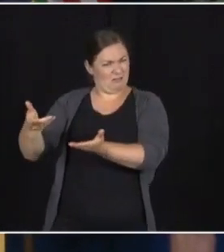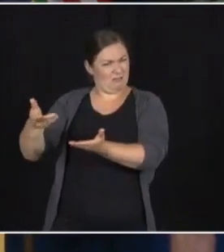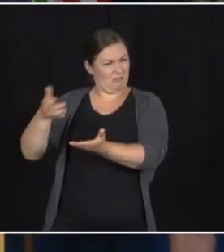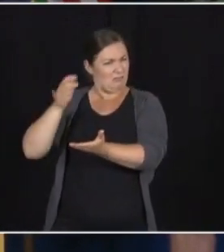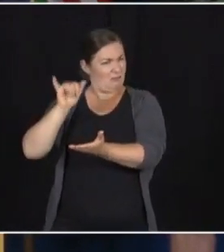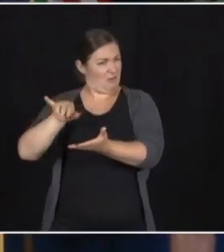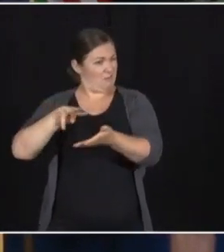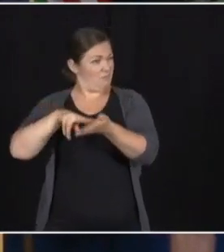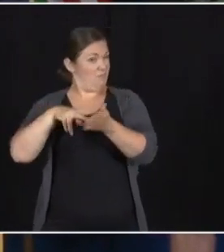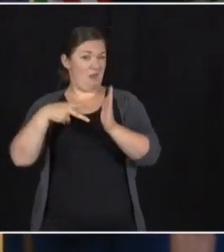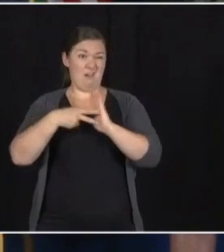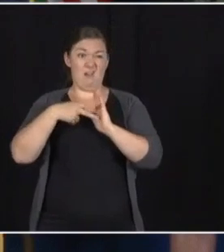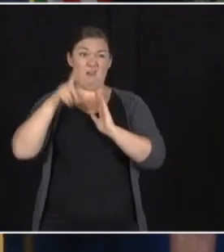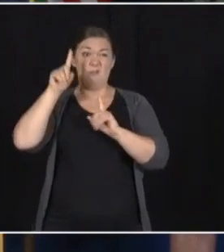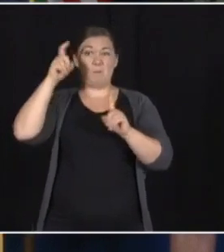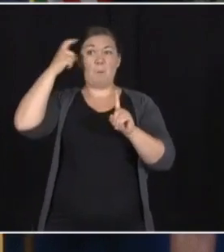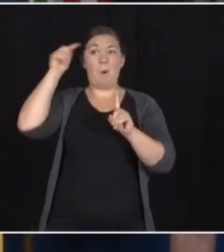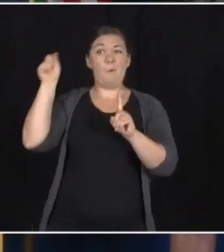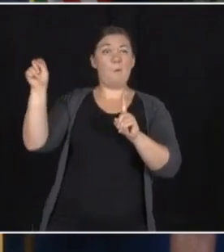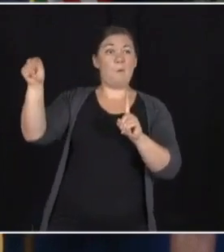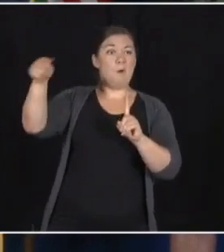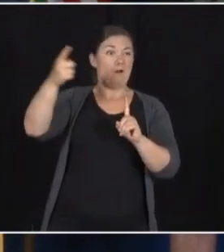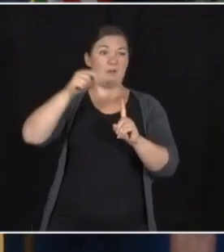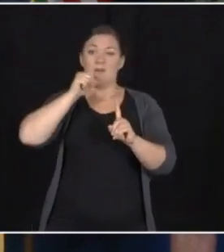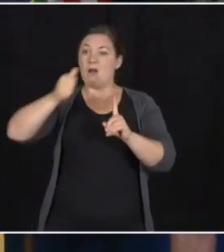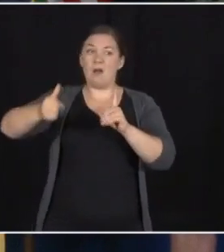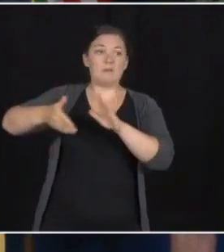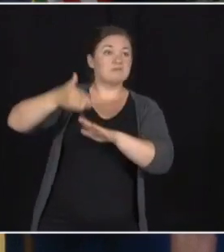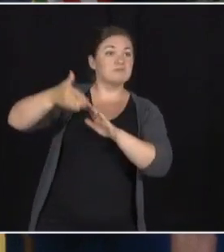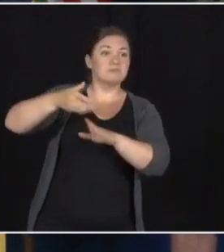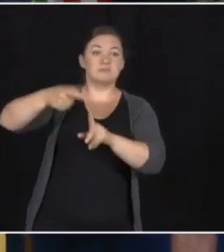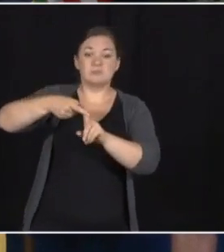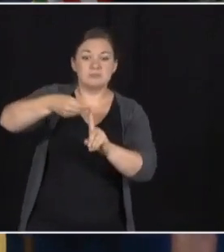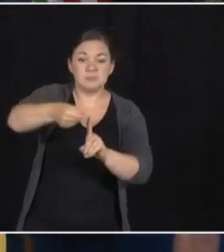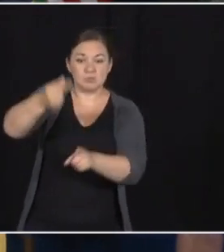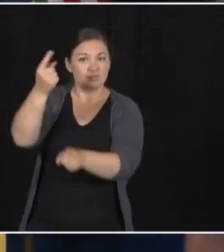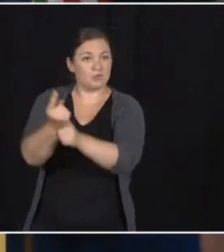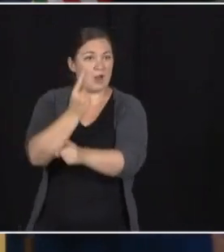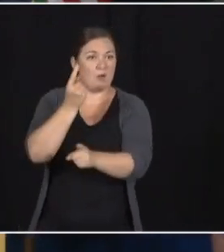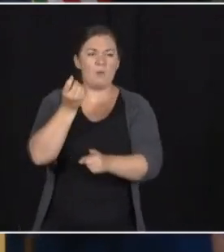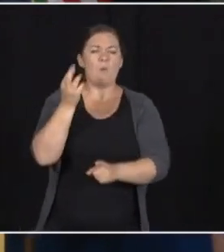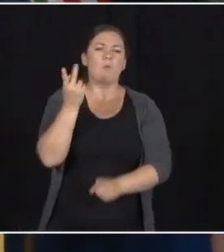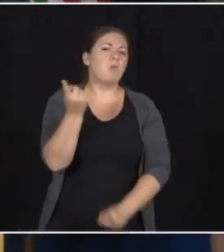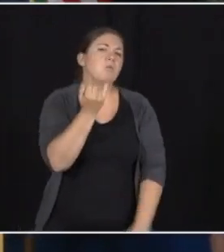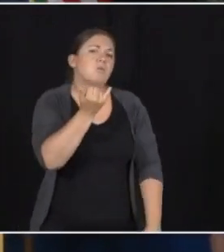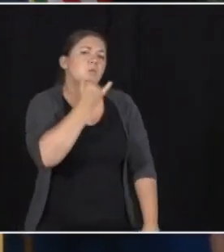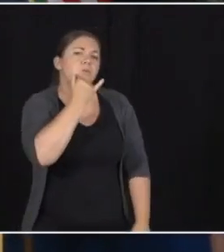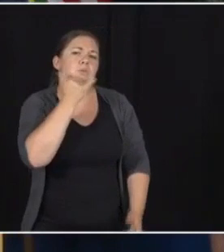government is response both for some workers still not getting paid but also, how much do you think the employers themselves are